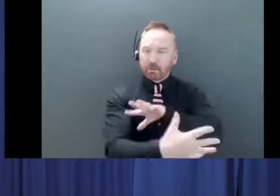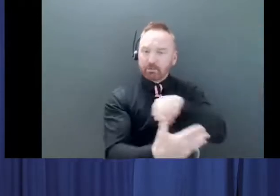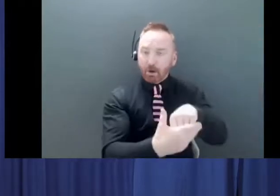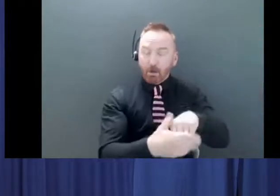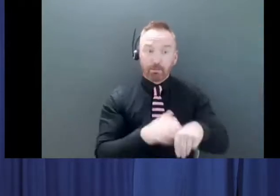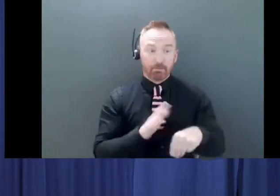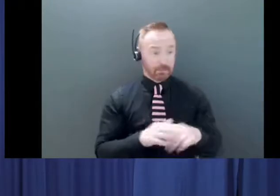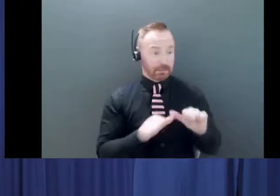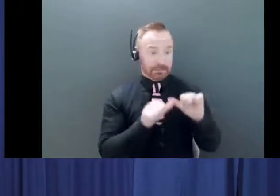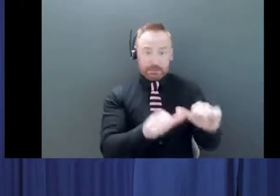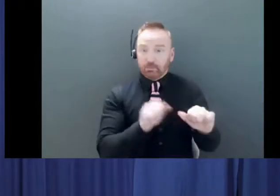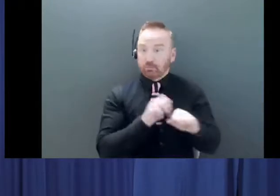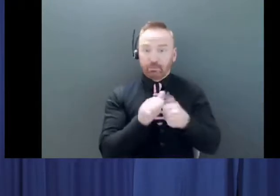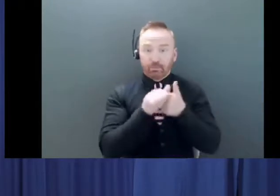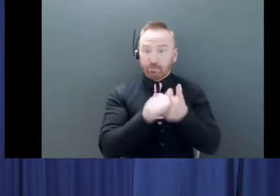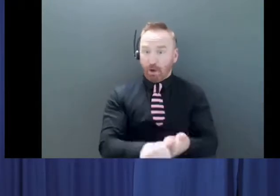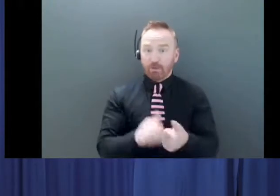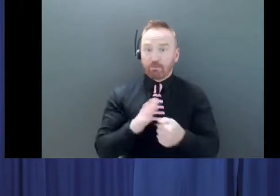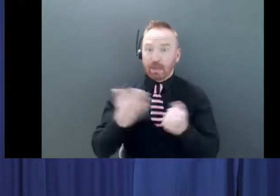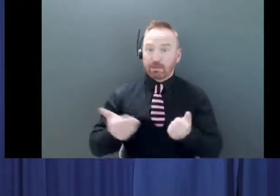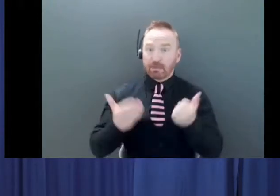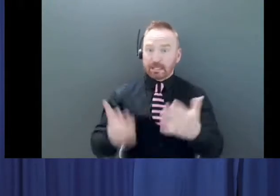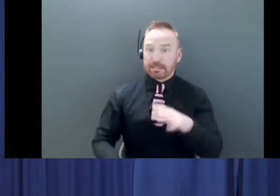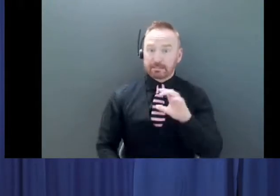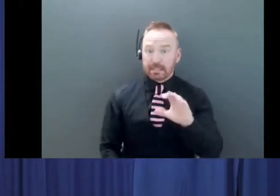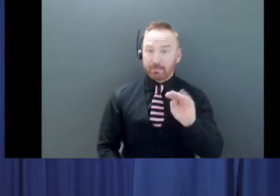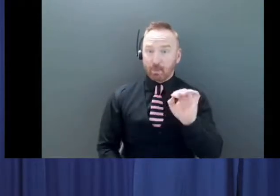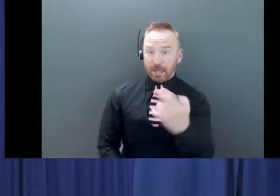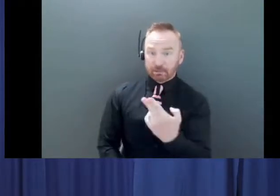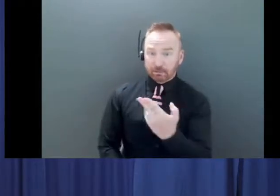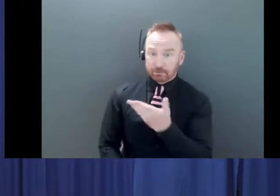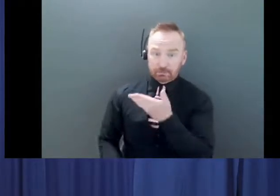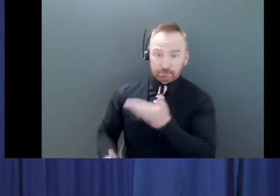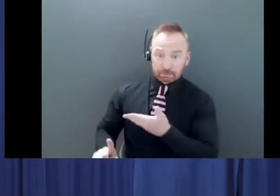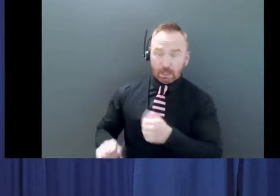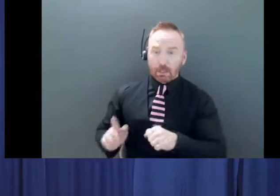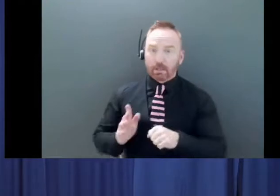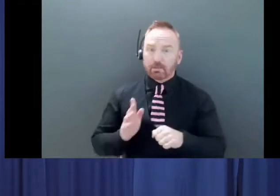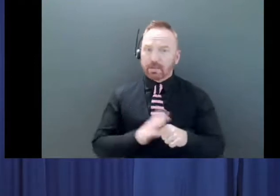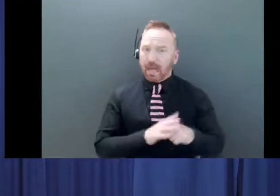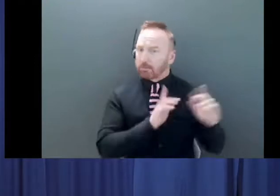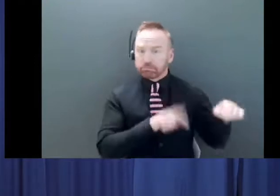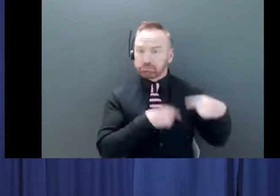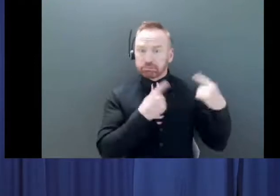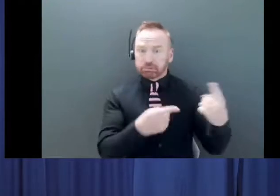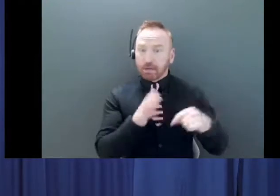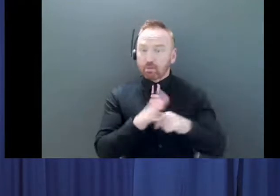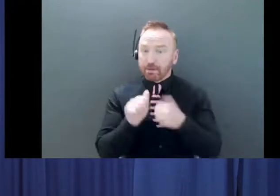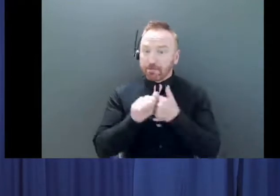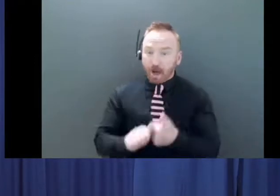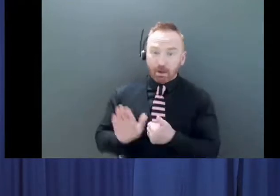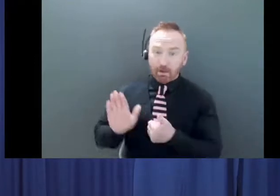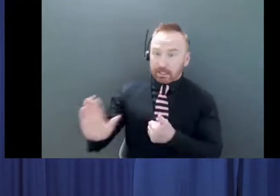medical officer of health as we have throughout the entire pandemic.